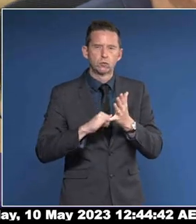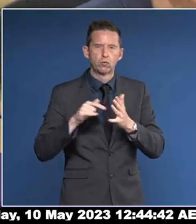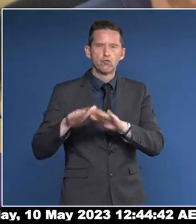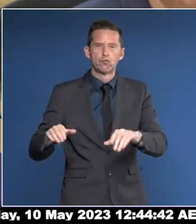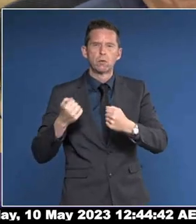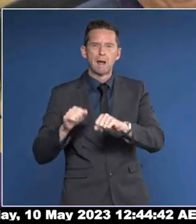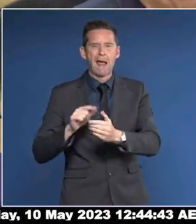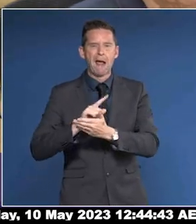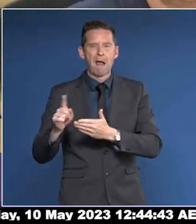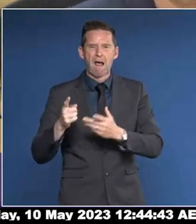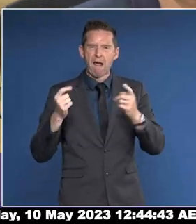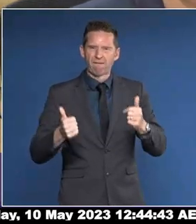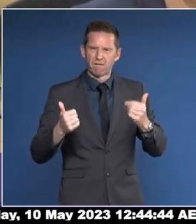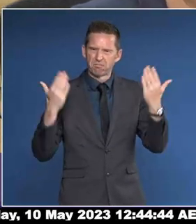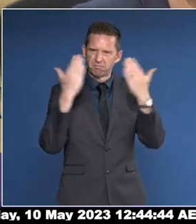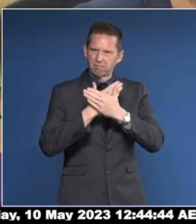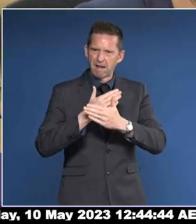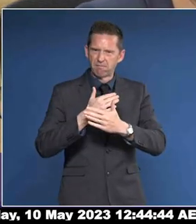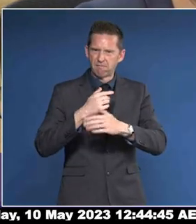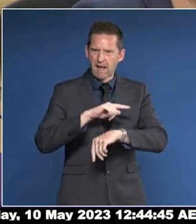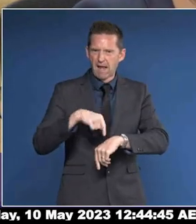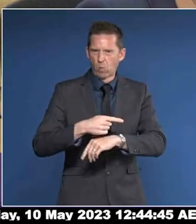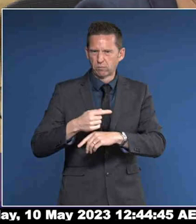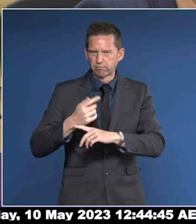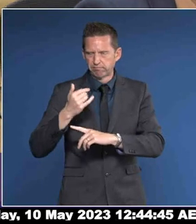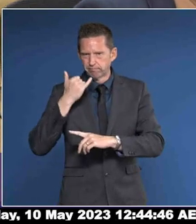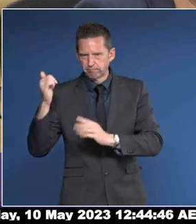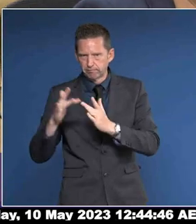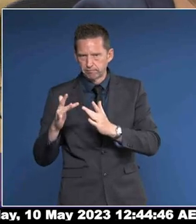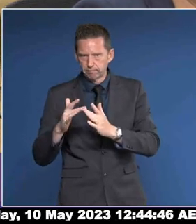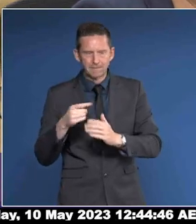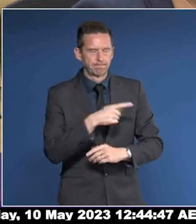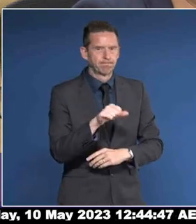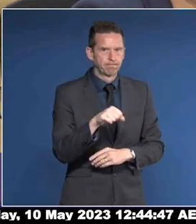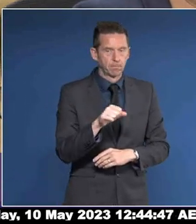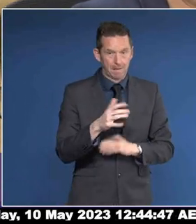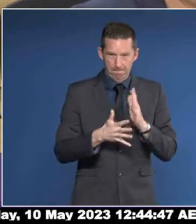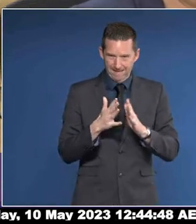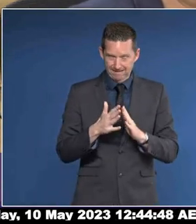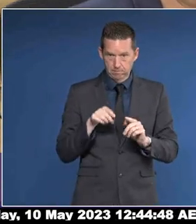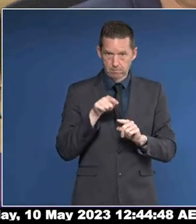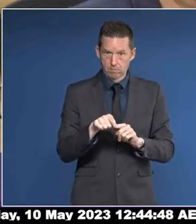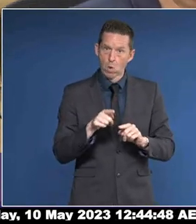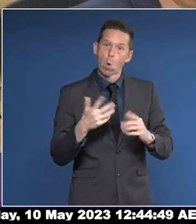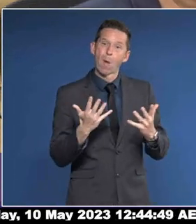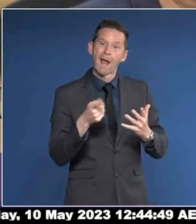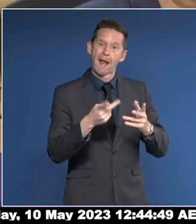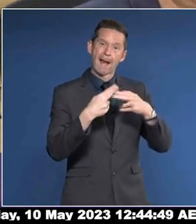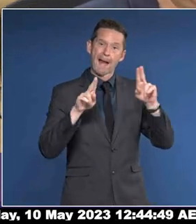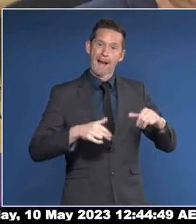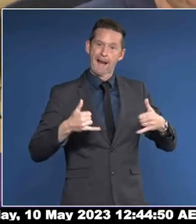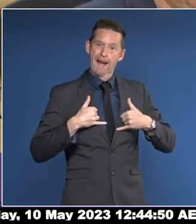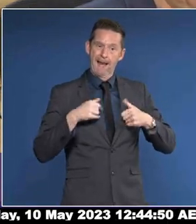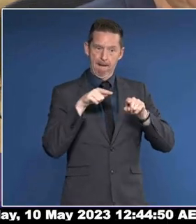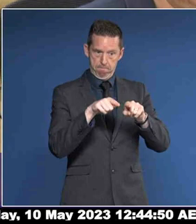So if 10 days before the street check the officers had checked the QPrime in